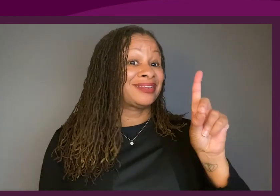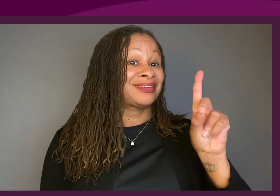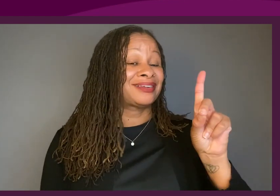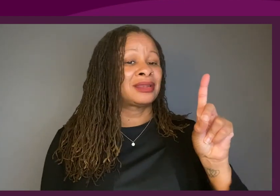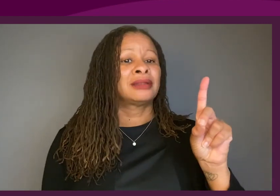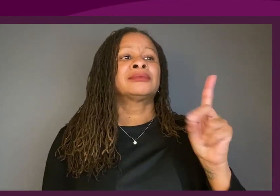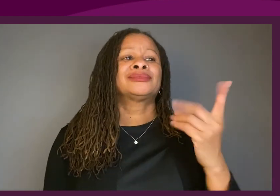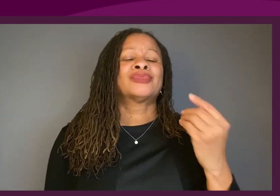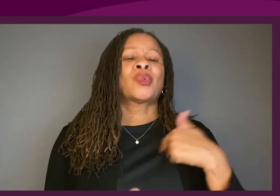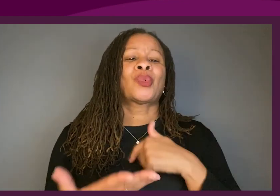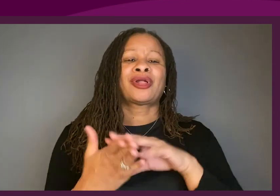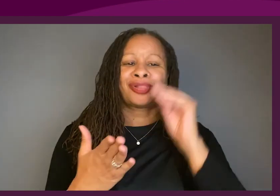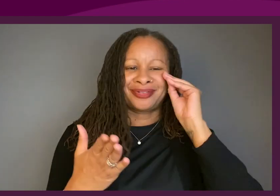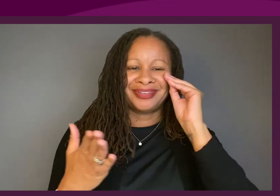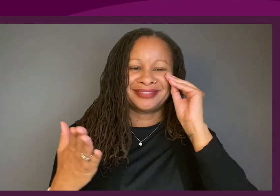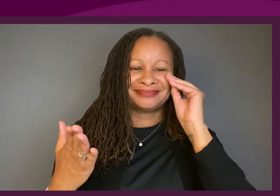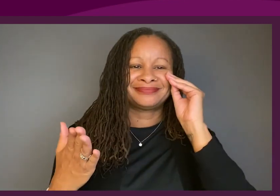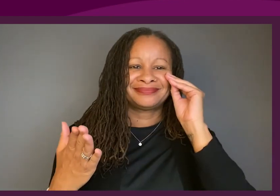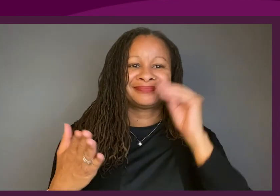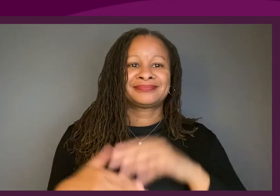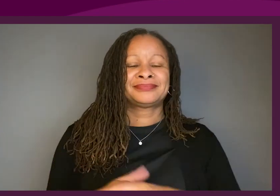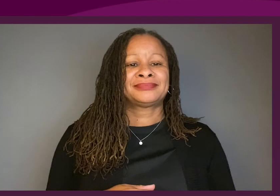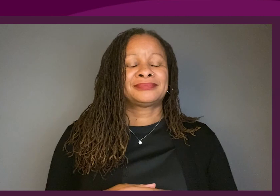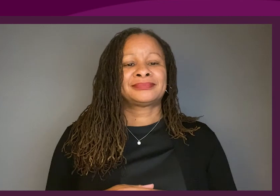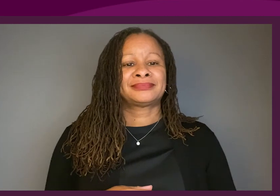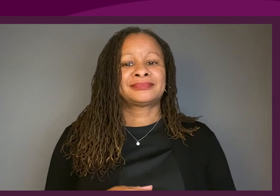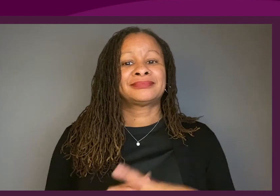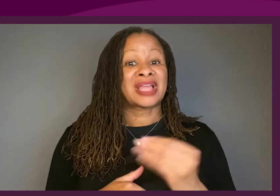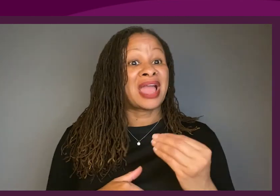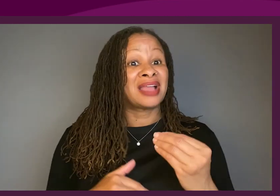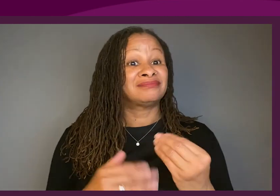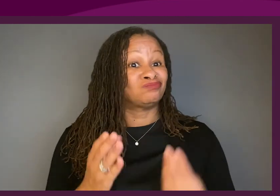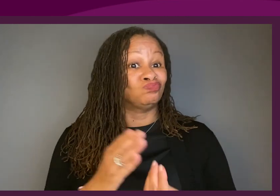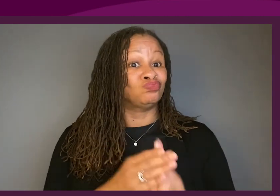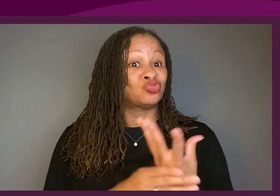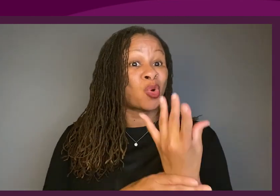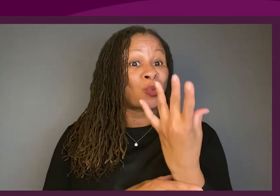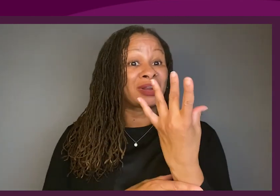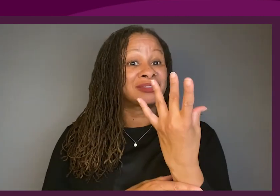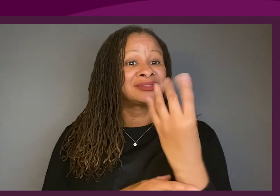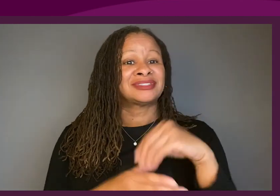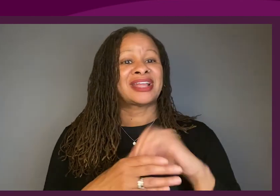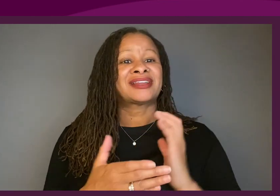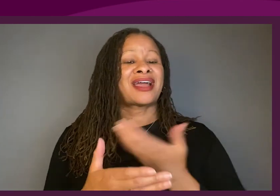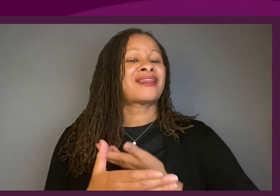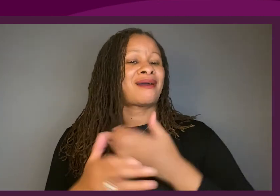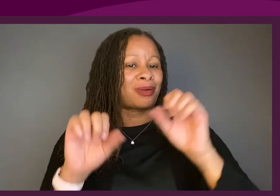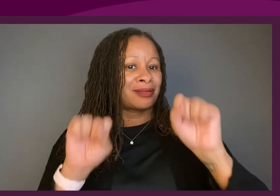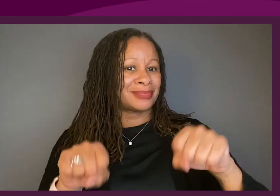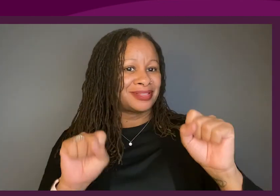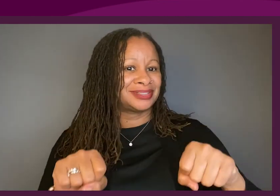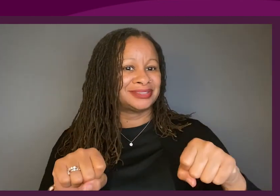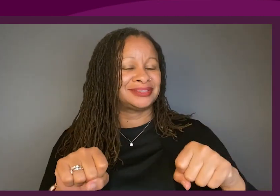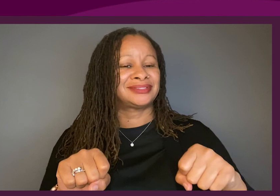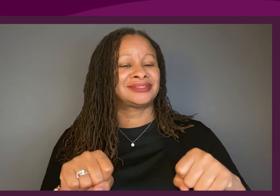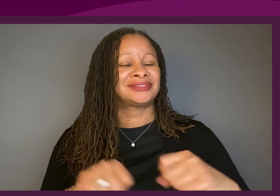really do yield that kind of building for the future.